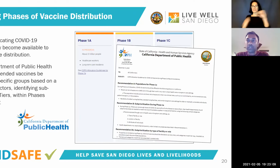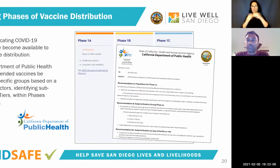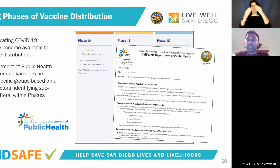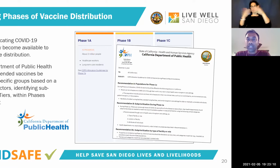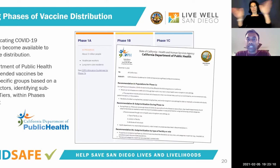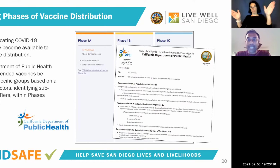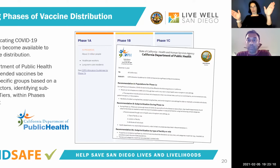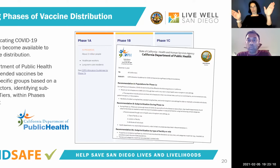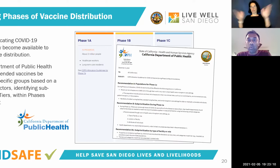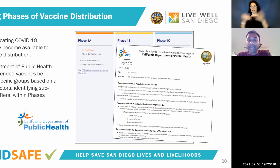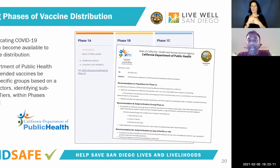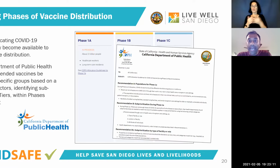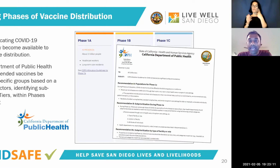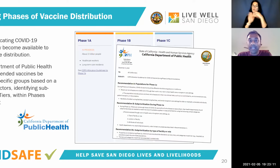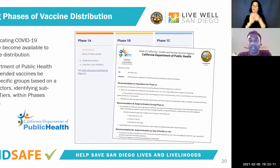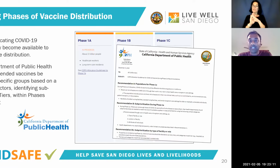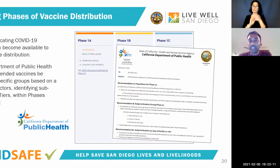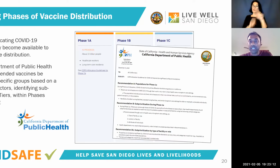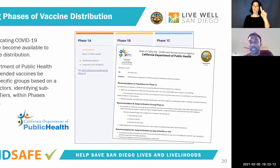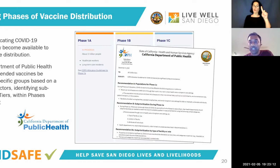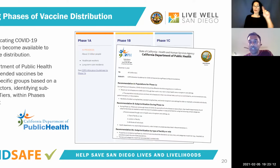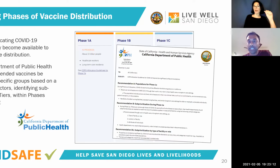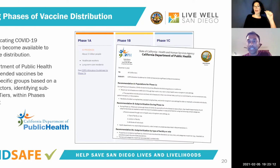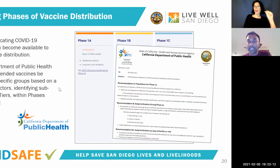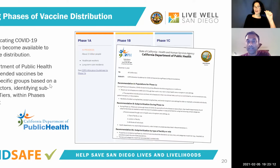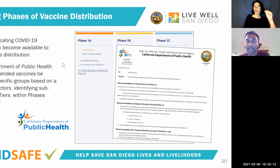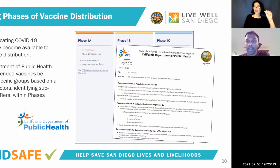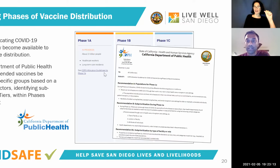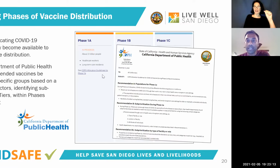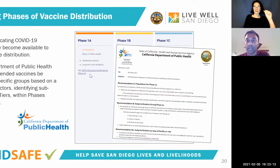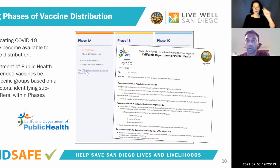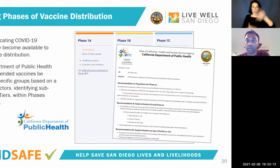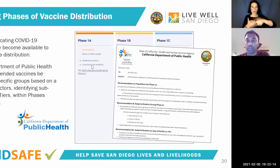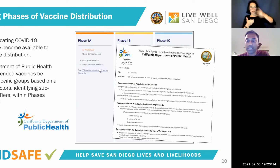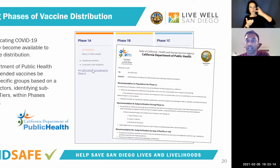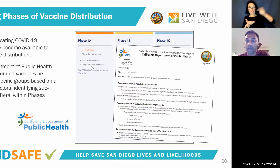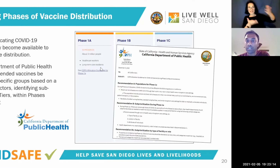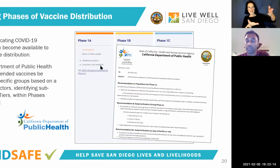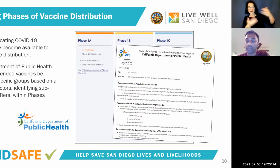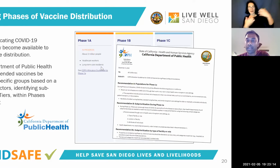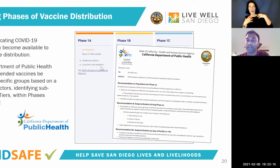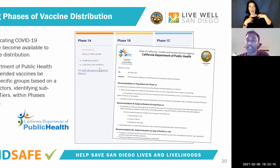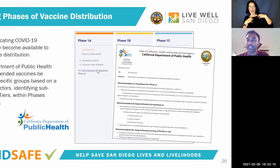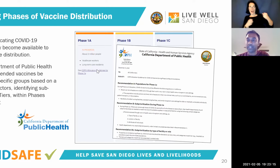So for example, 1A is just as you see here: healthcare workers and long-term care residents.